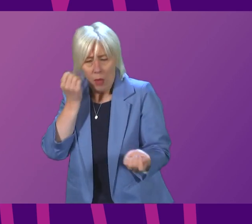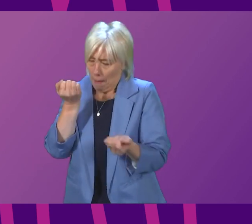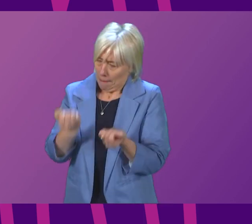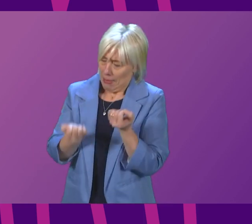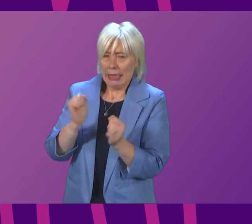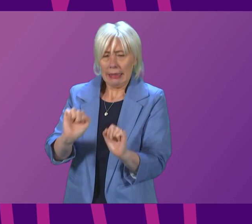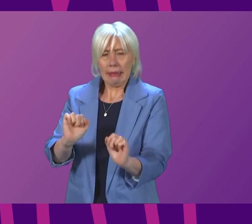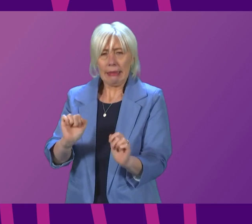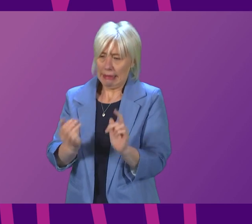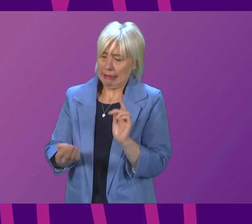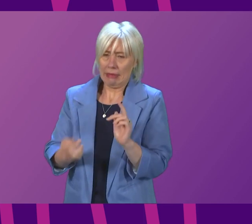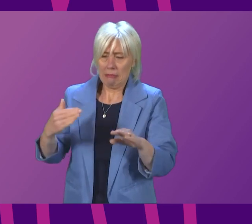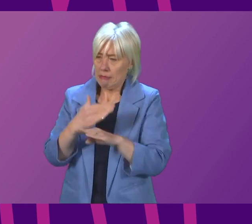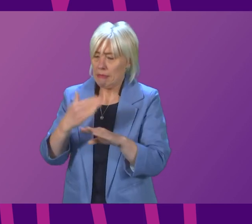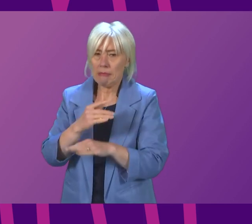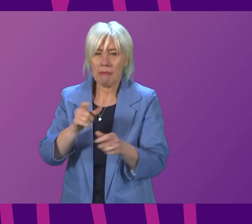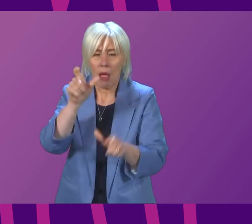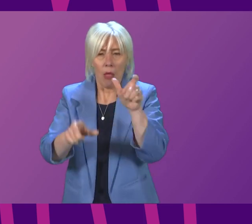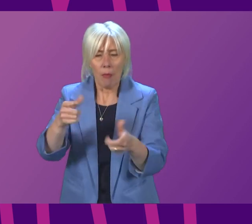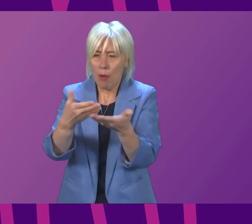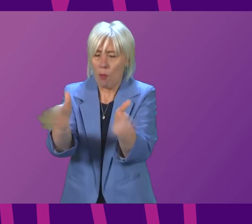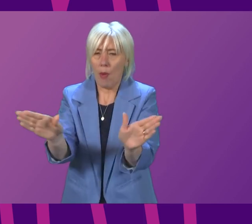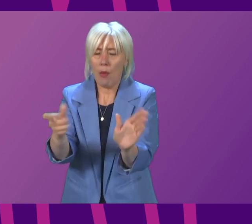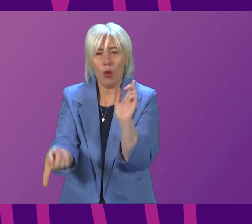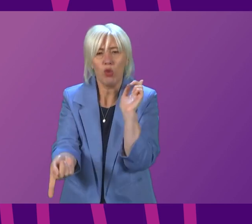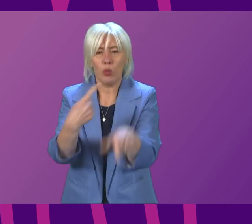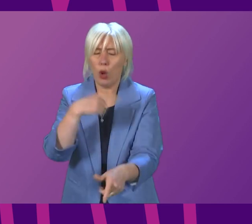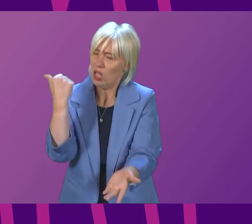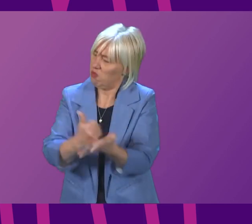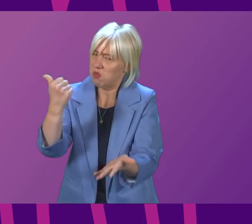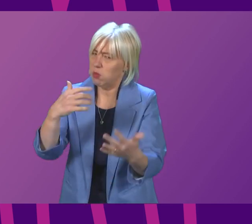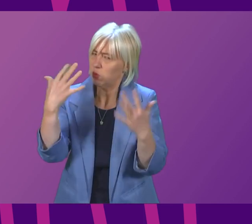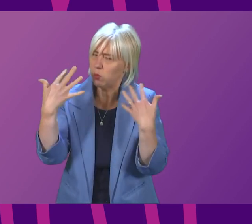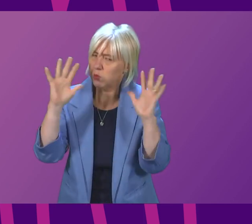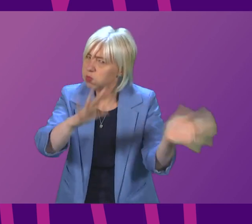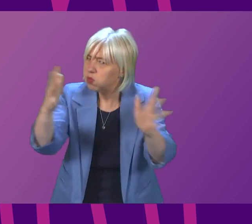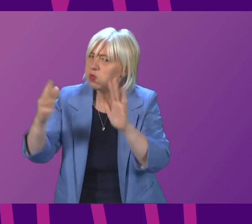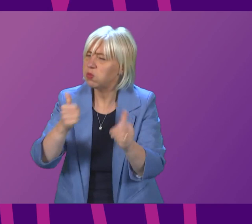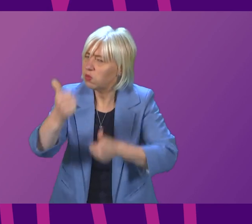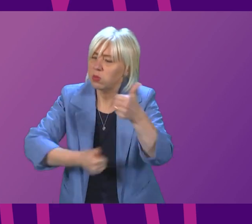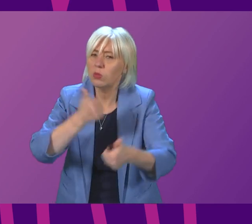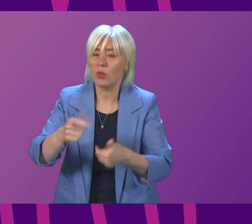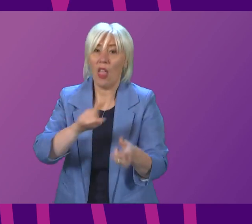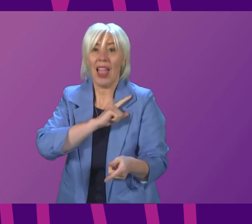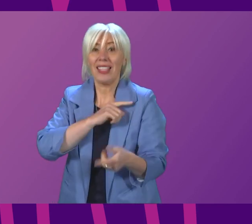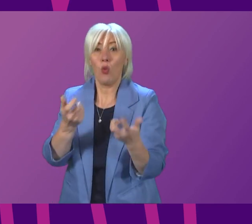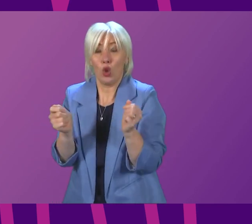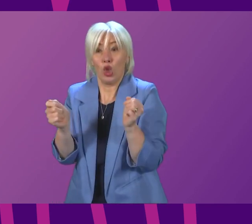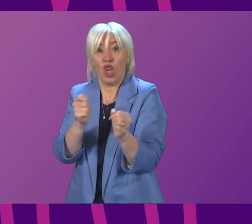The public responded—as they have done throughout the pandemic—magnificently, and we were able to change the course of those projections.